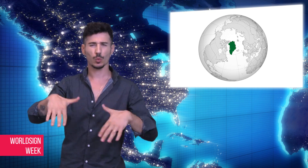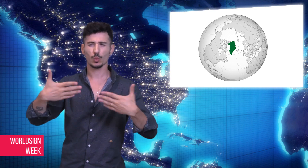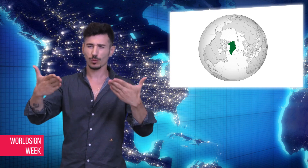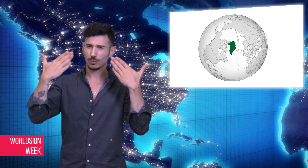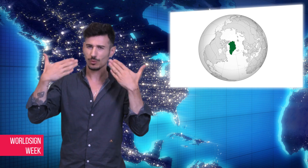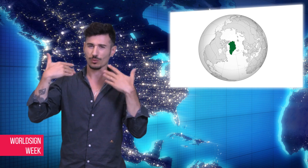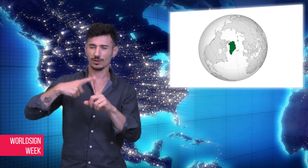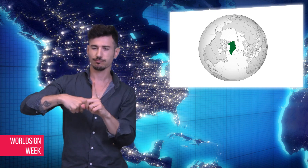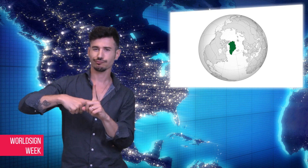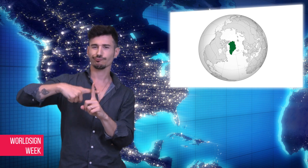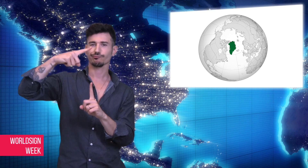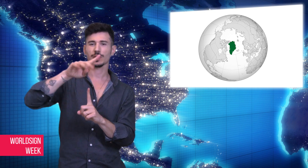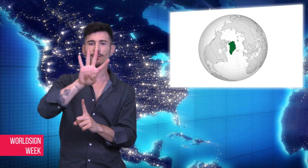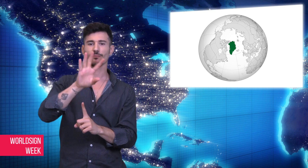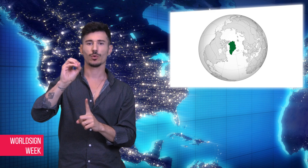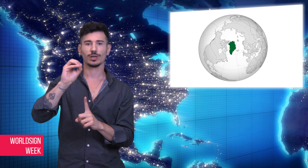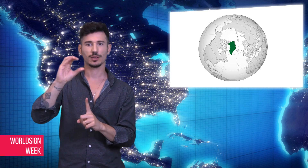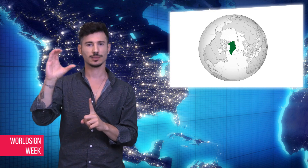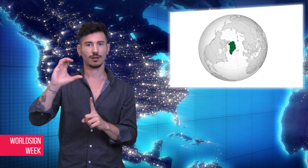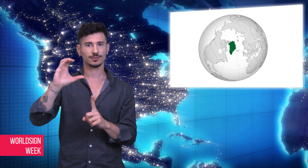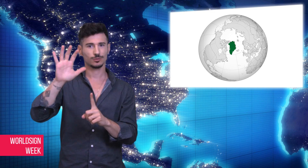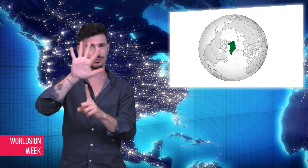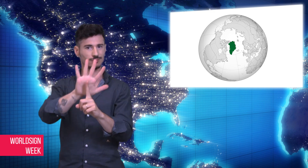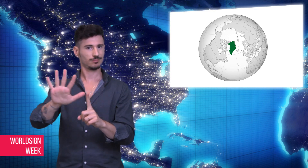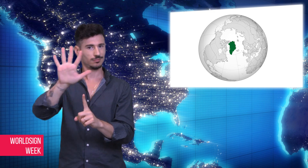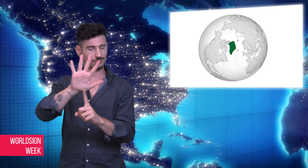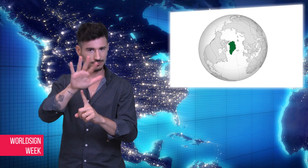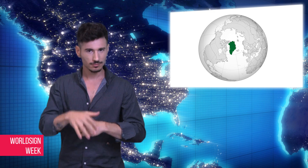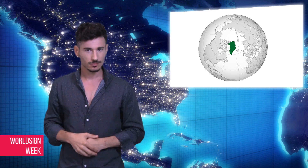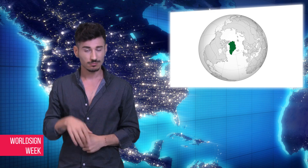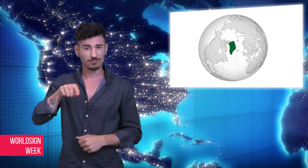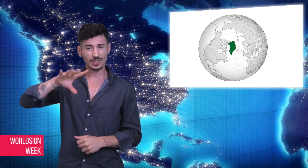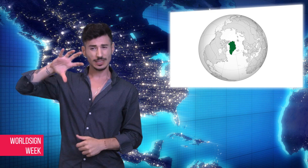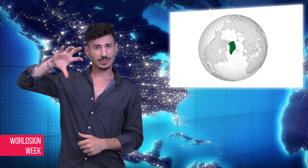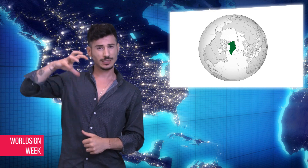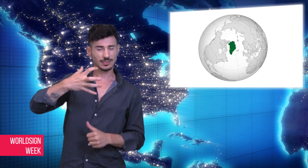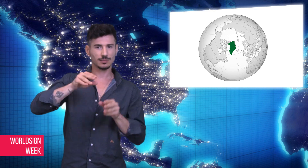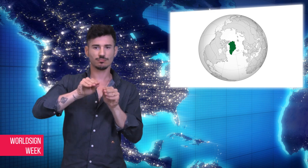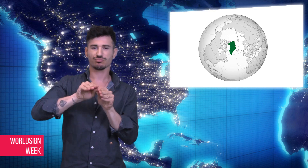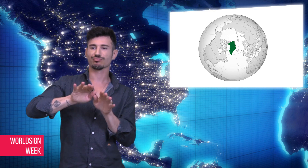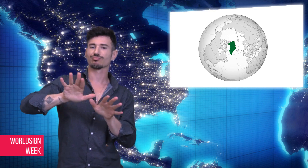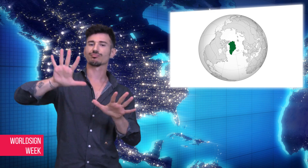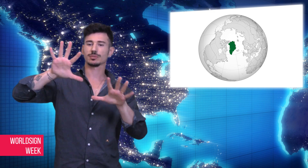affected many parts of Europe with record-breaking